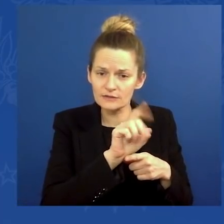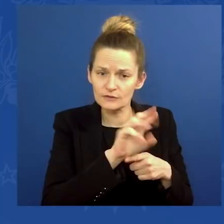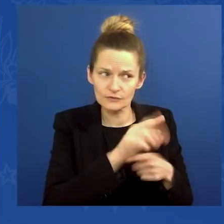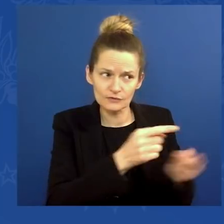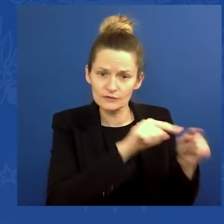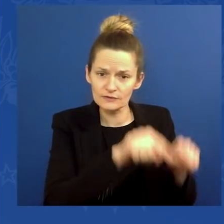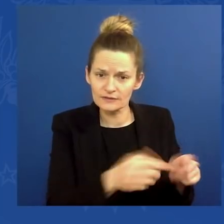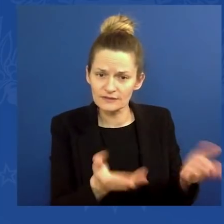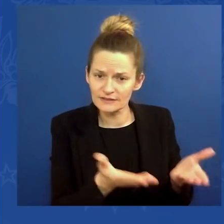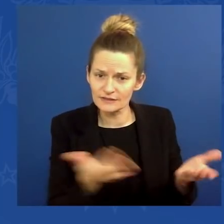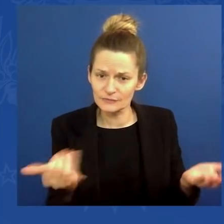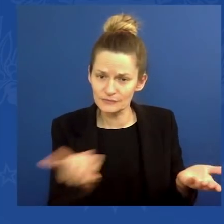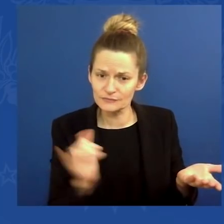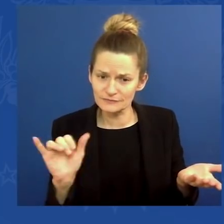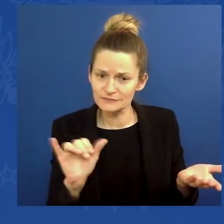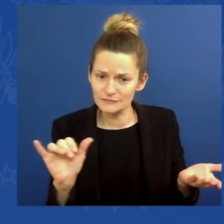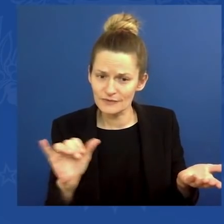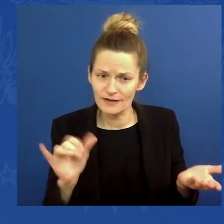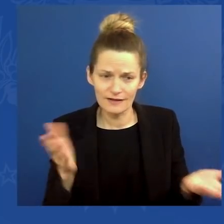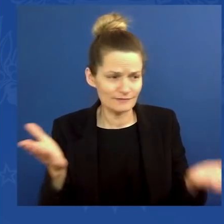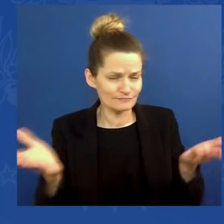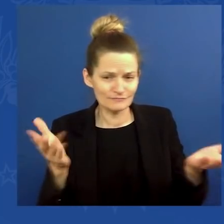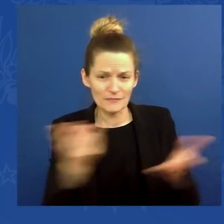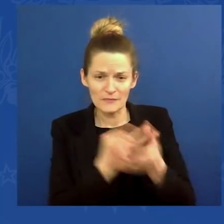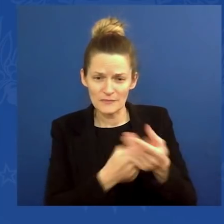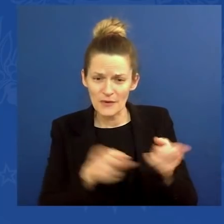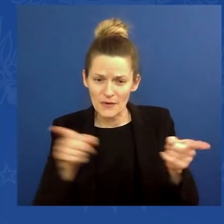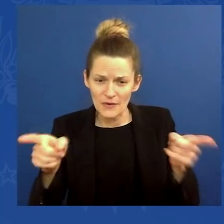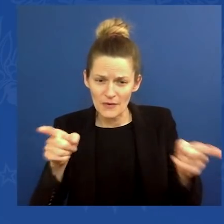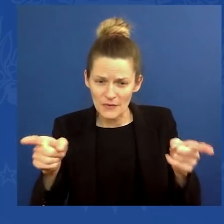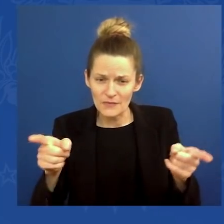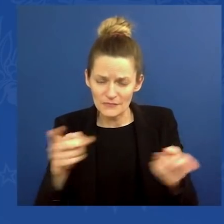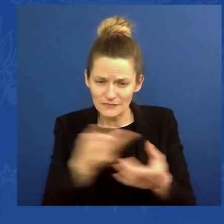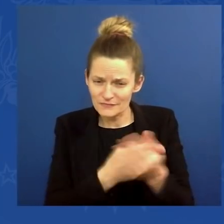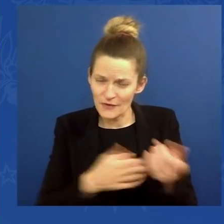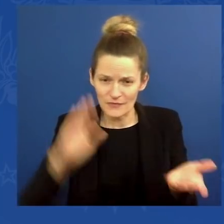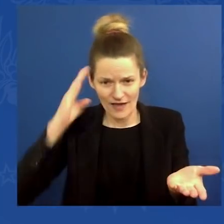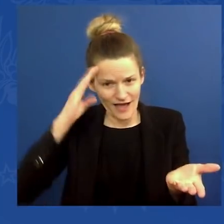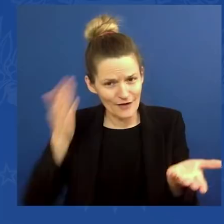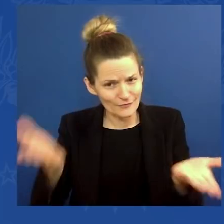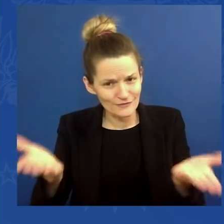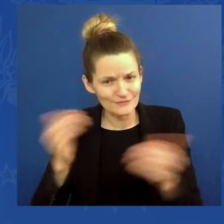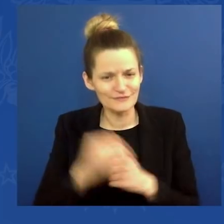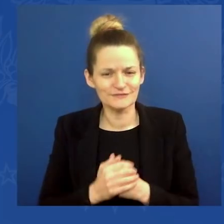And the Irish ambassador.